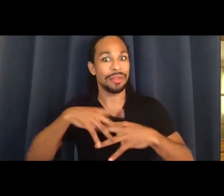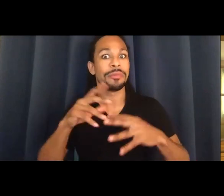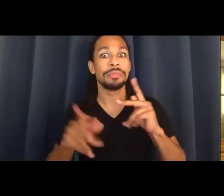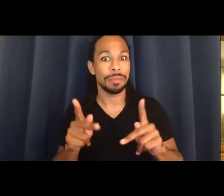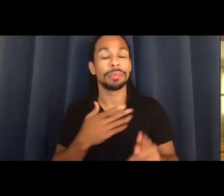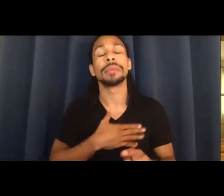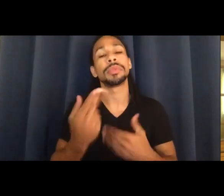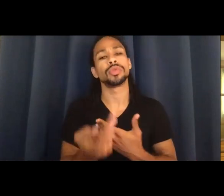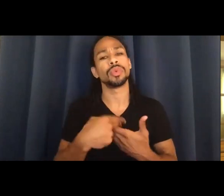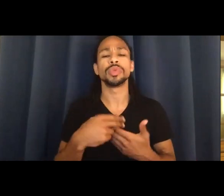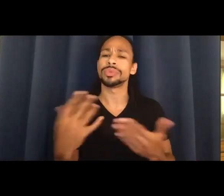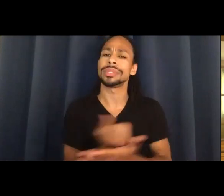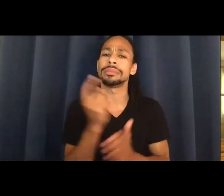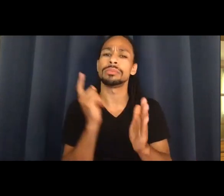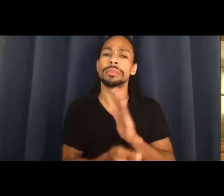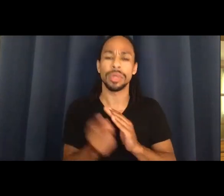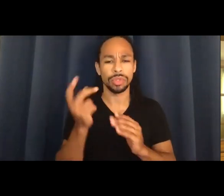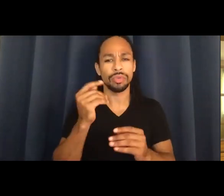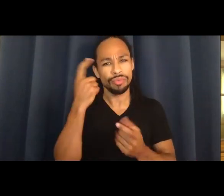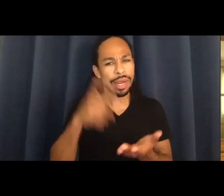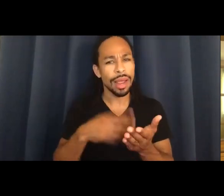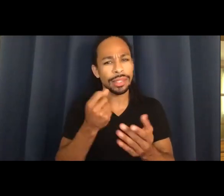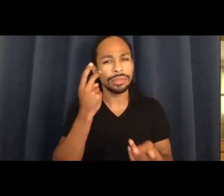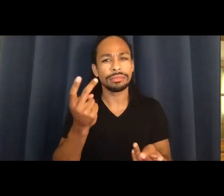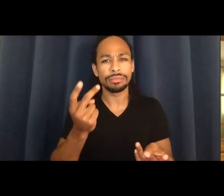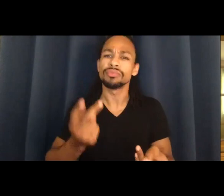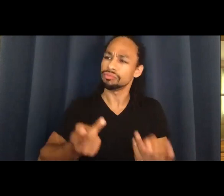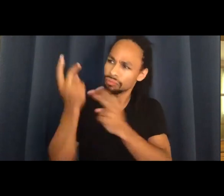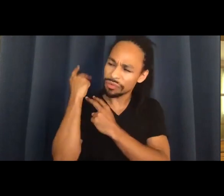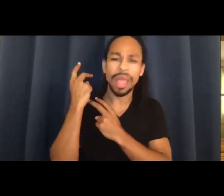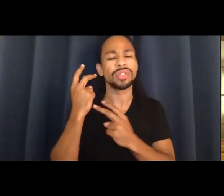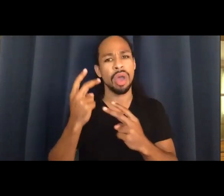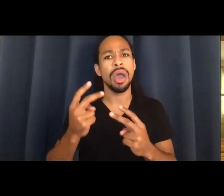reflect on the centuries of violence, displacement, forced migration and settlement